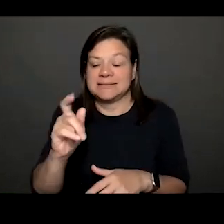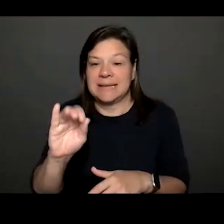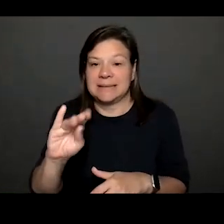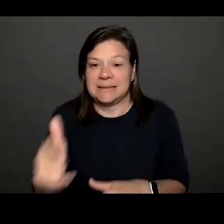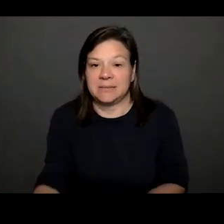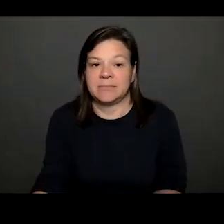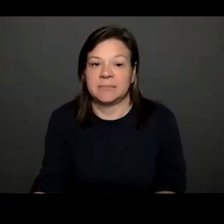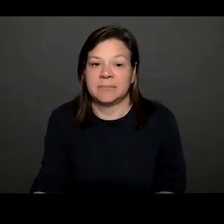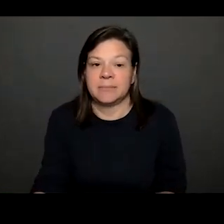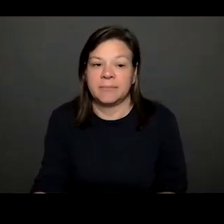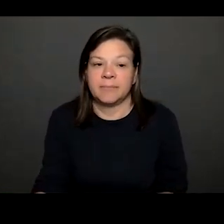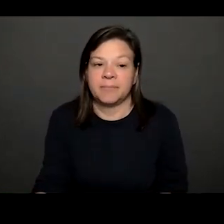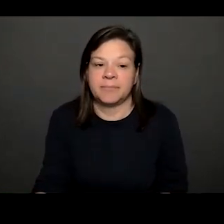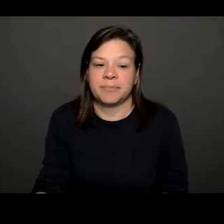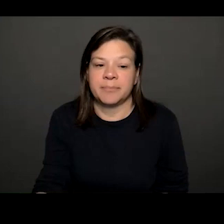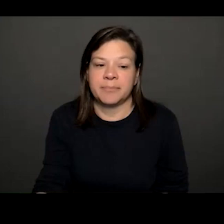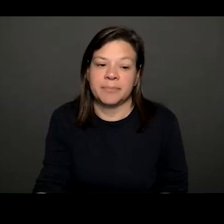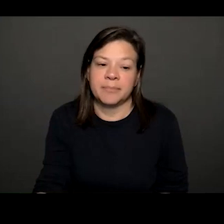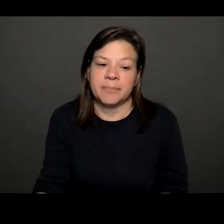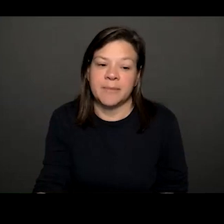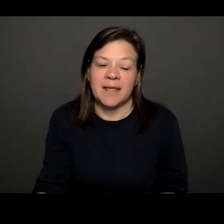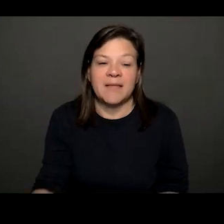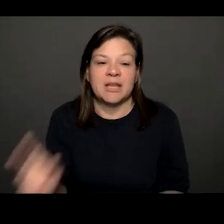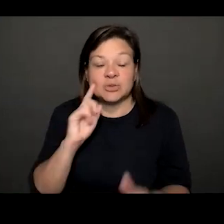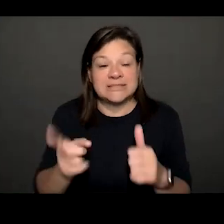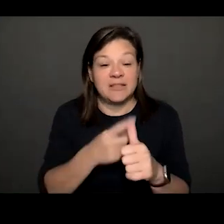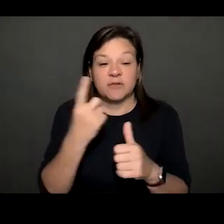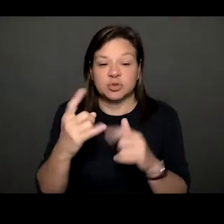ALL RIGHT.